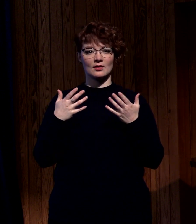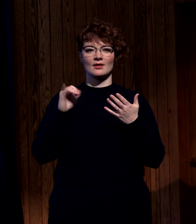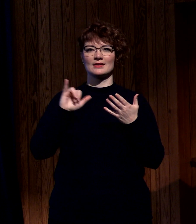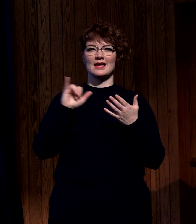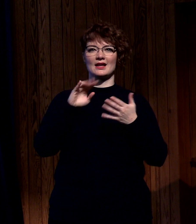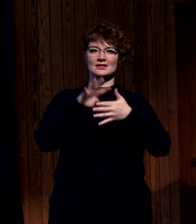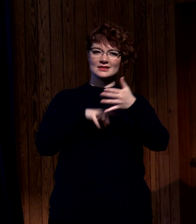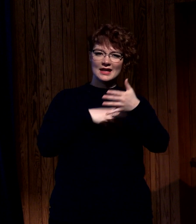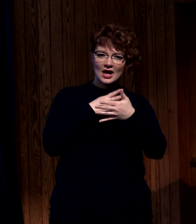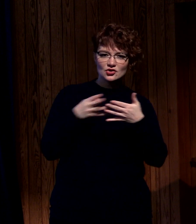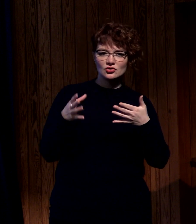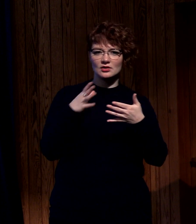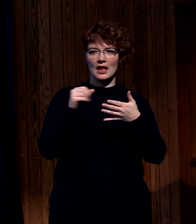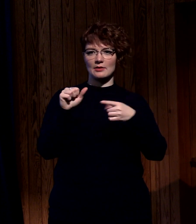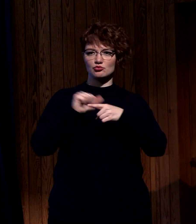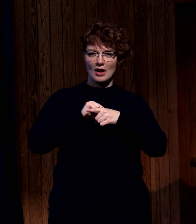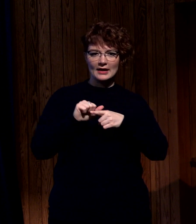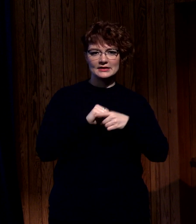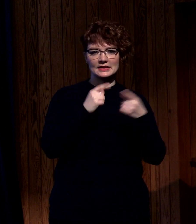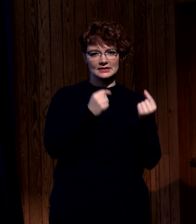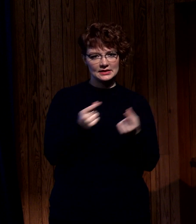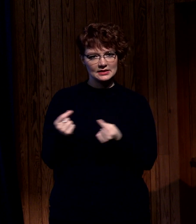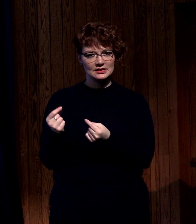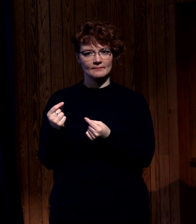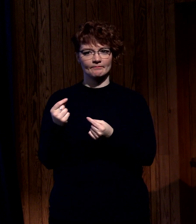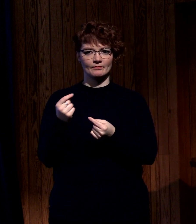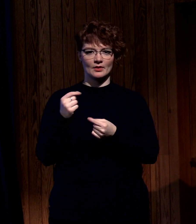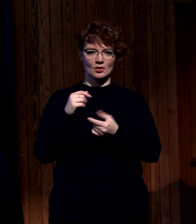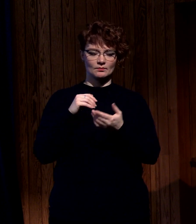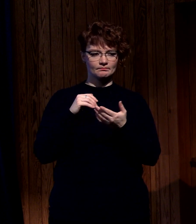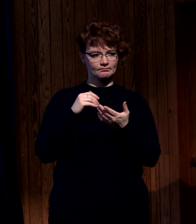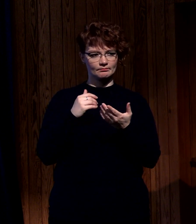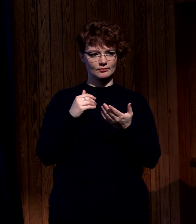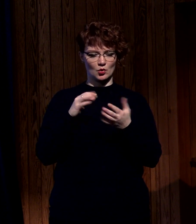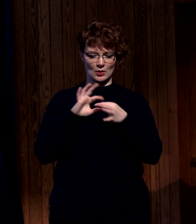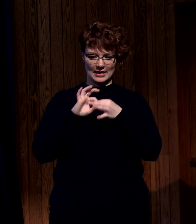set of practices and relational rhythms that creates space for